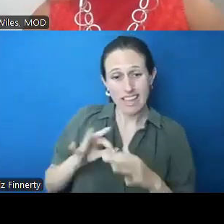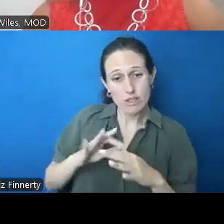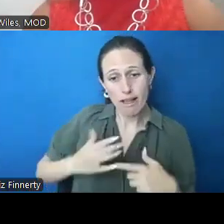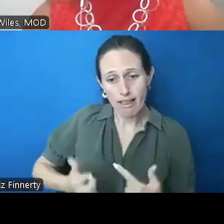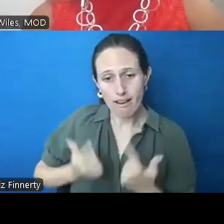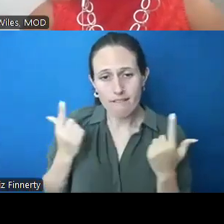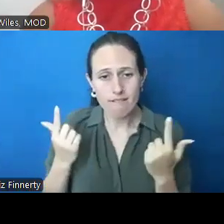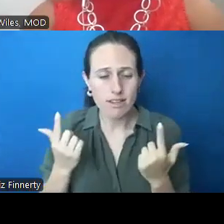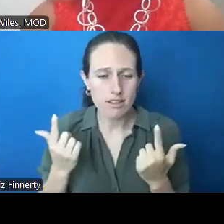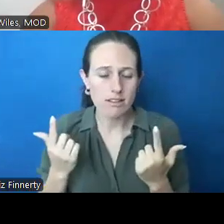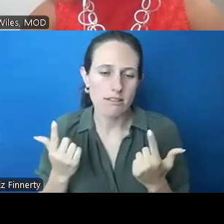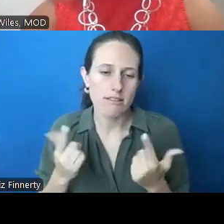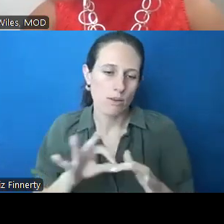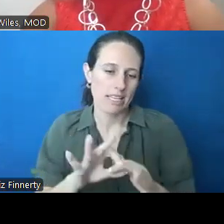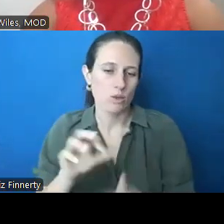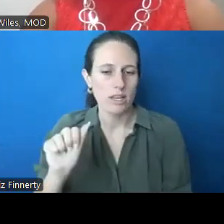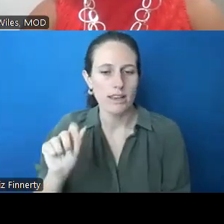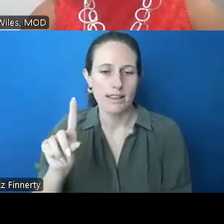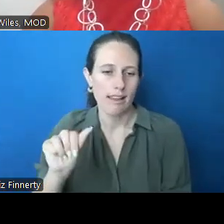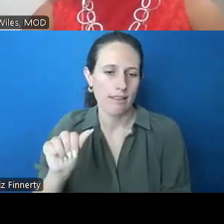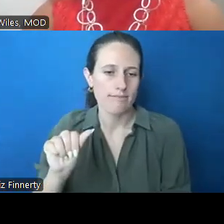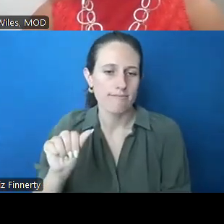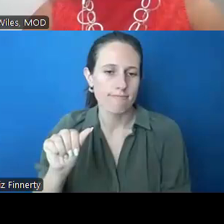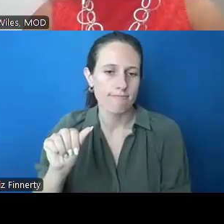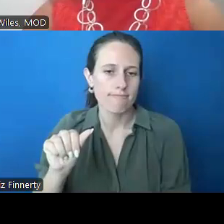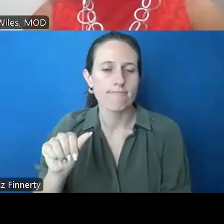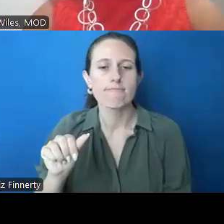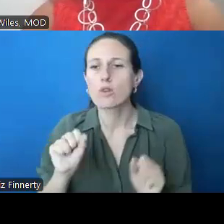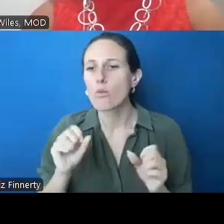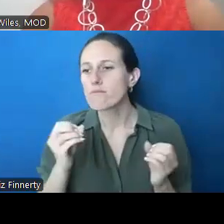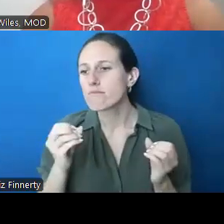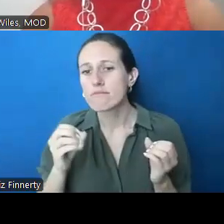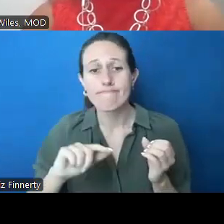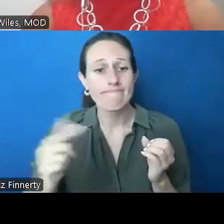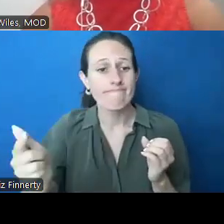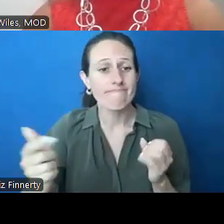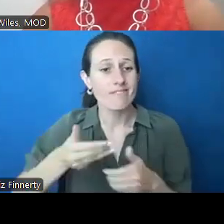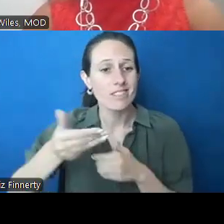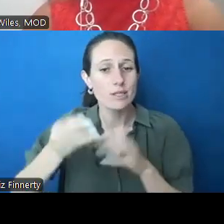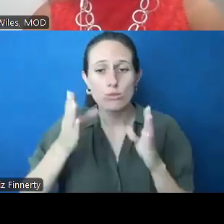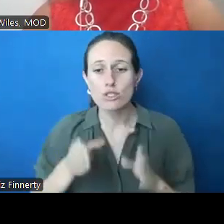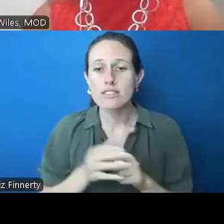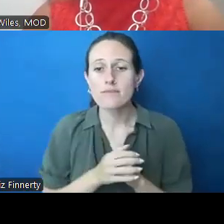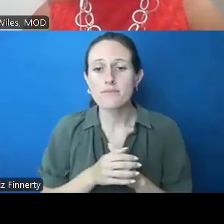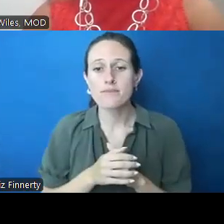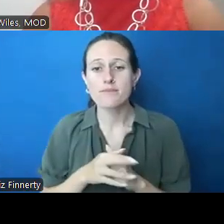I'm very grateful for it. I'll turn it over to the next person.